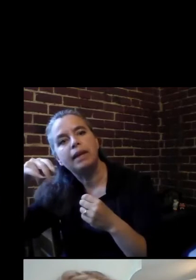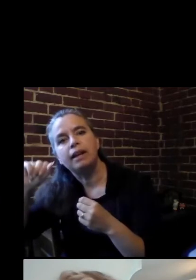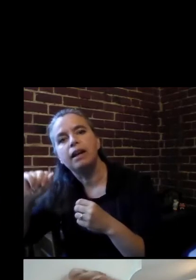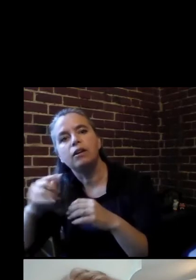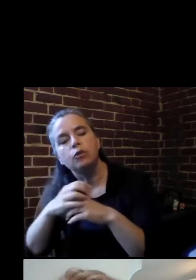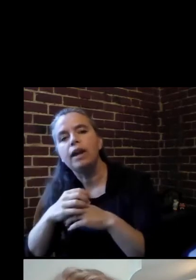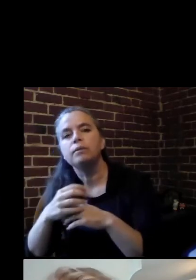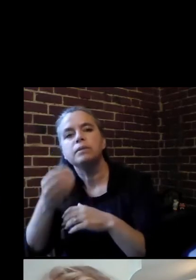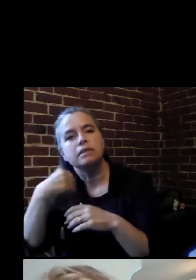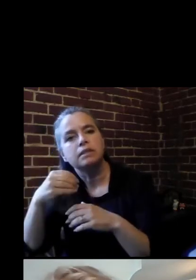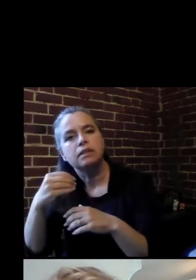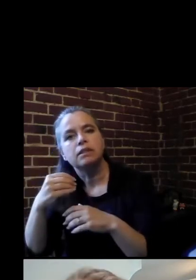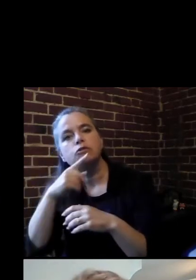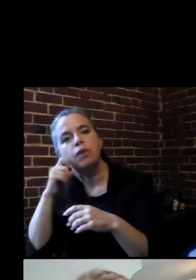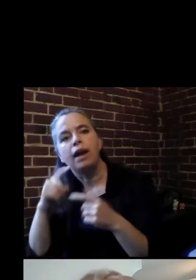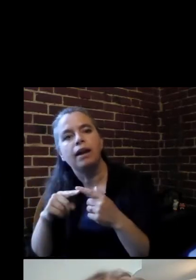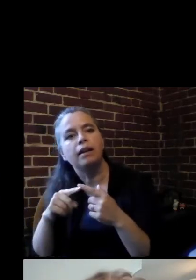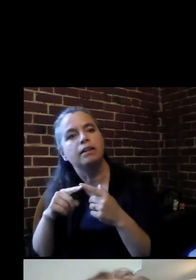People have always loved grape jelly. It's delicious.